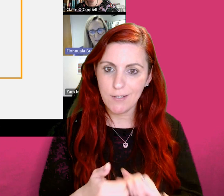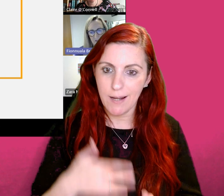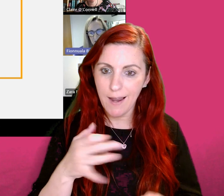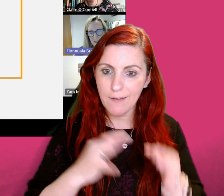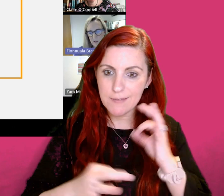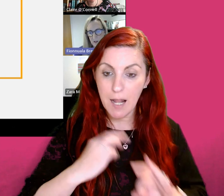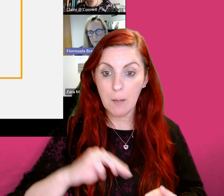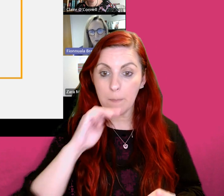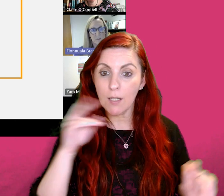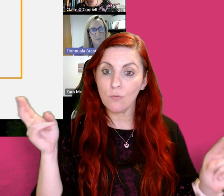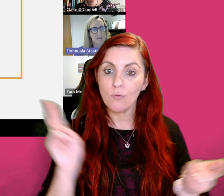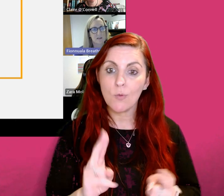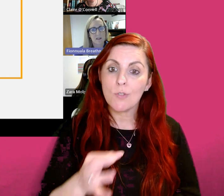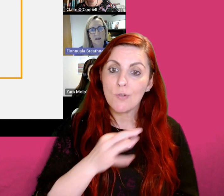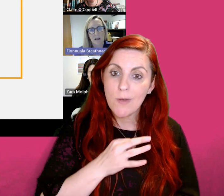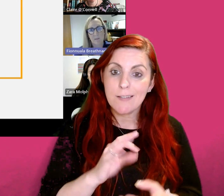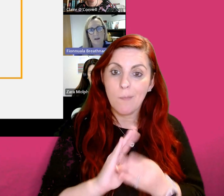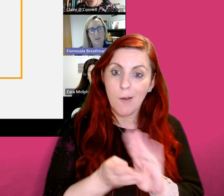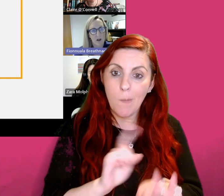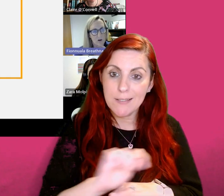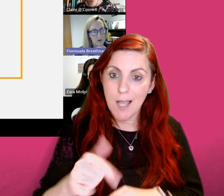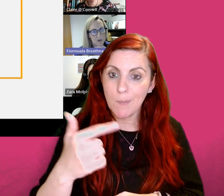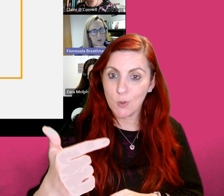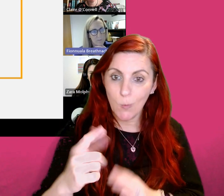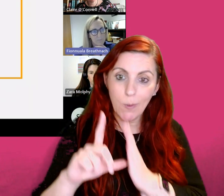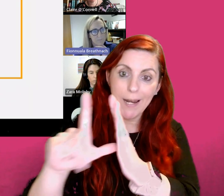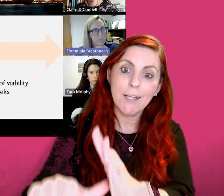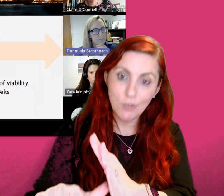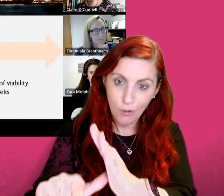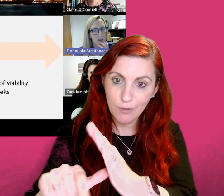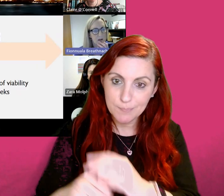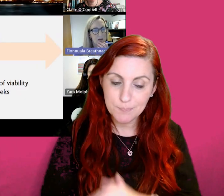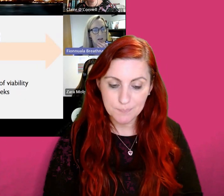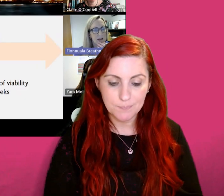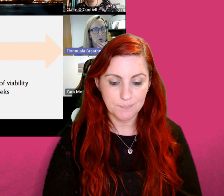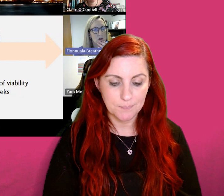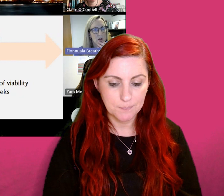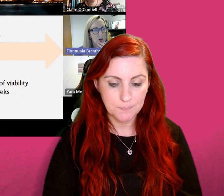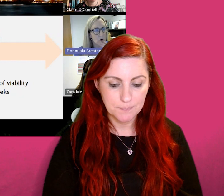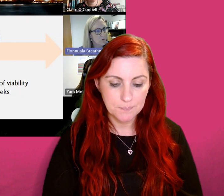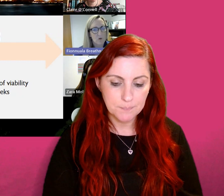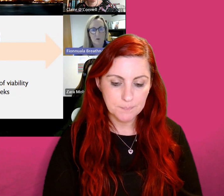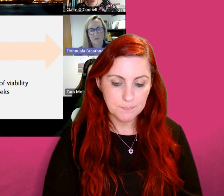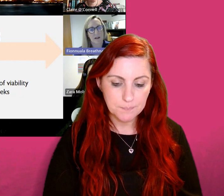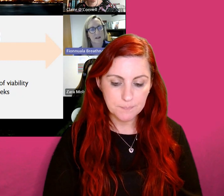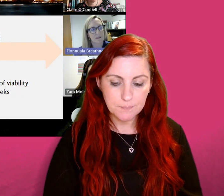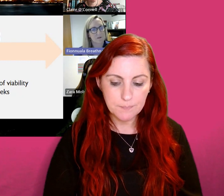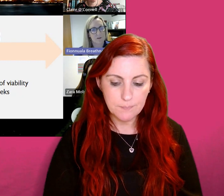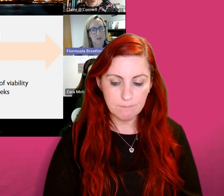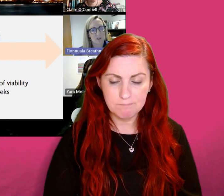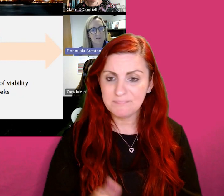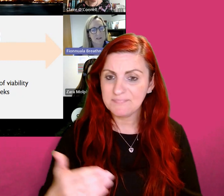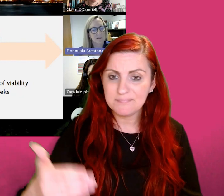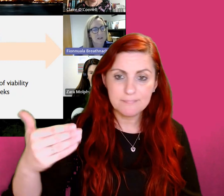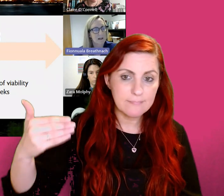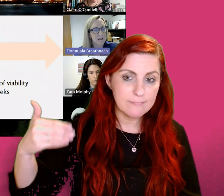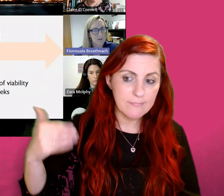risk of type two diabetes um in the longer term now over the course of the last 50 years and I